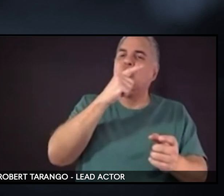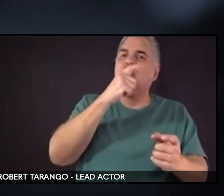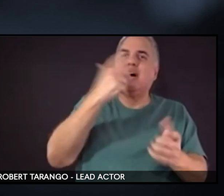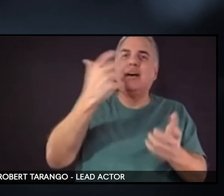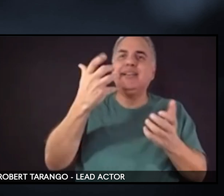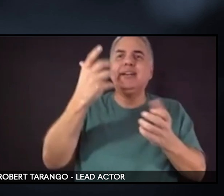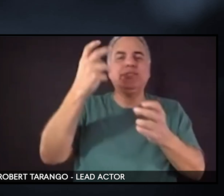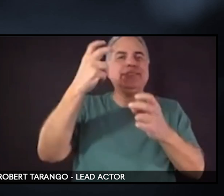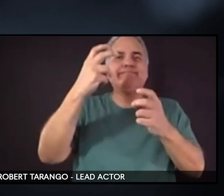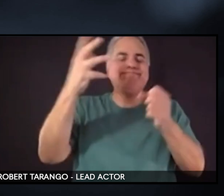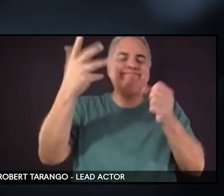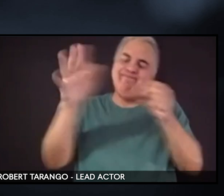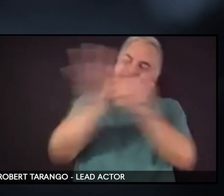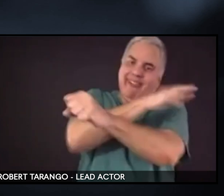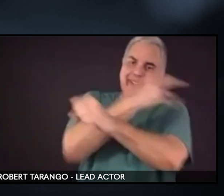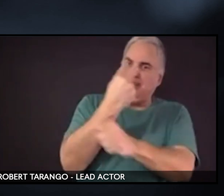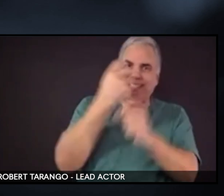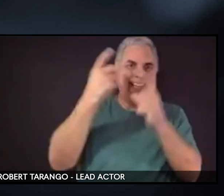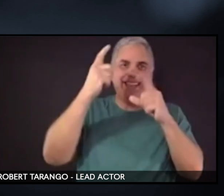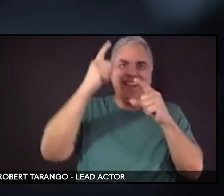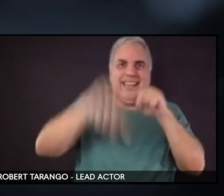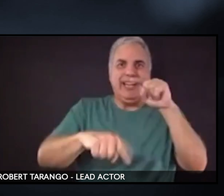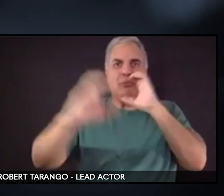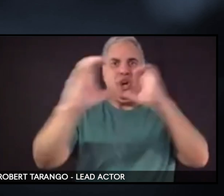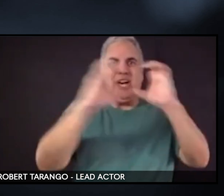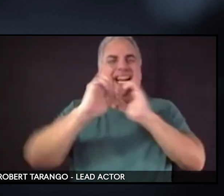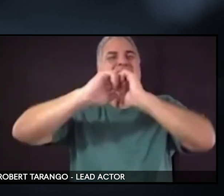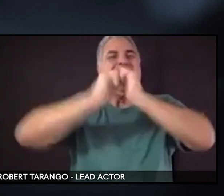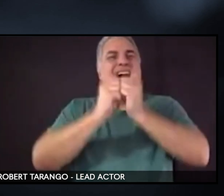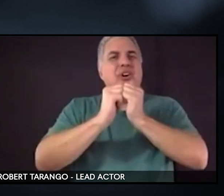people who are not in the know, so hearing people who have never met a